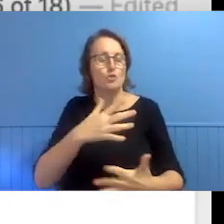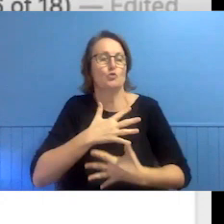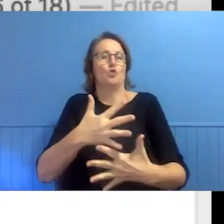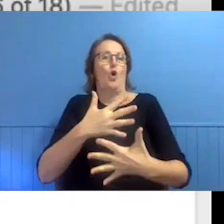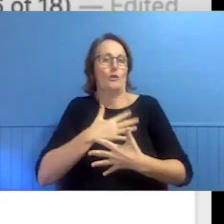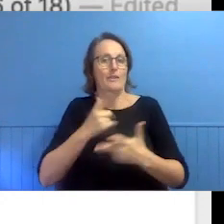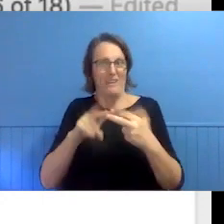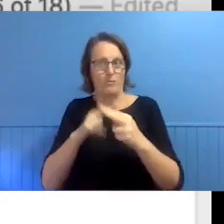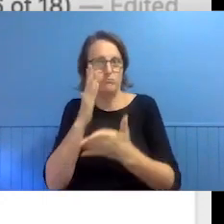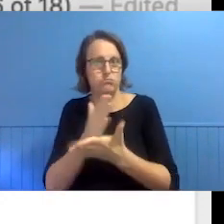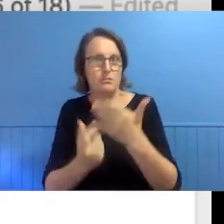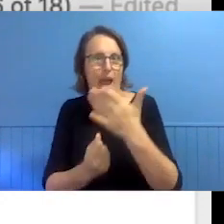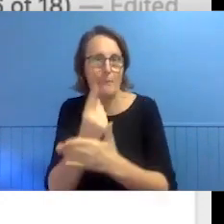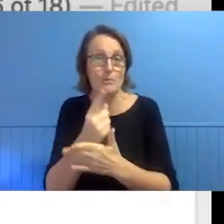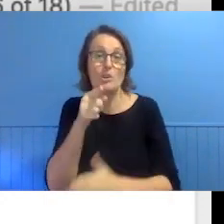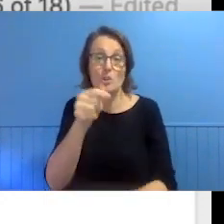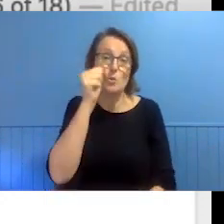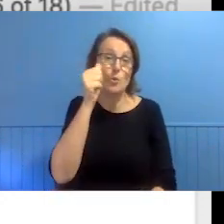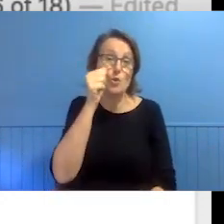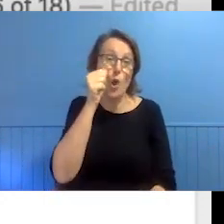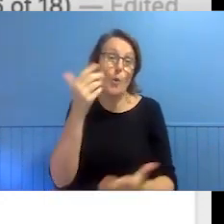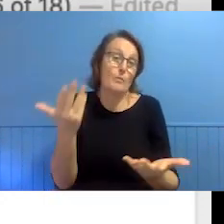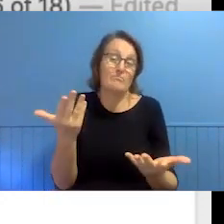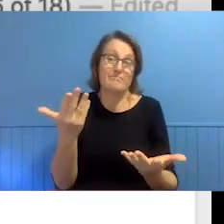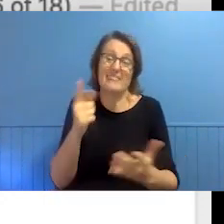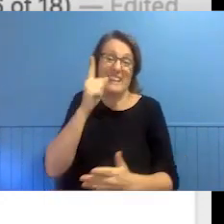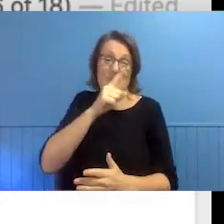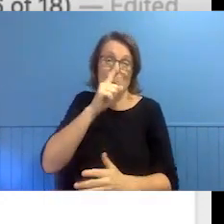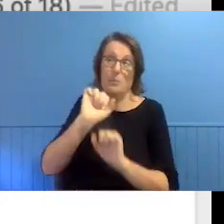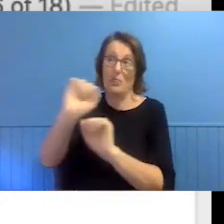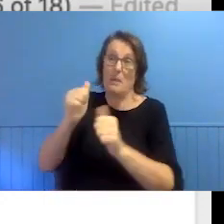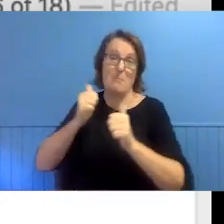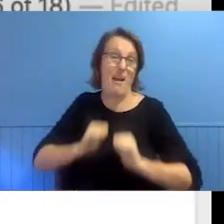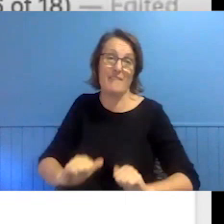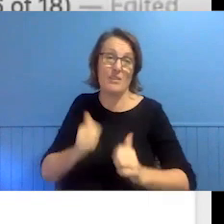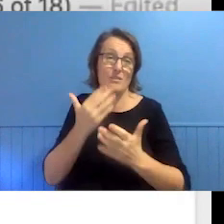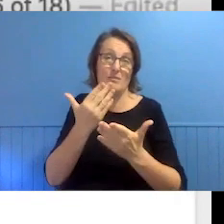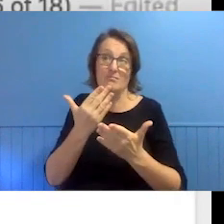just a quirk of human birve online. I think the thing to say is it's not